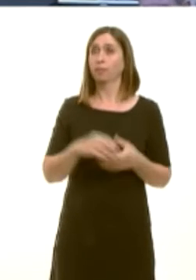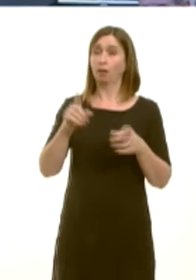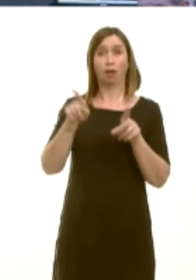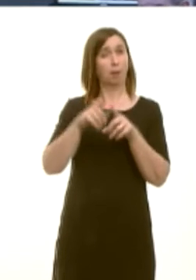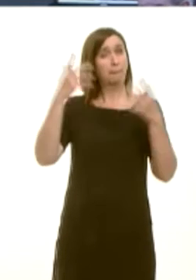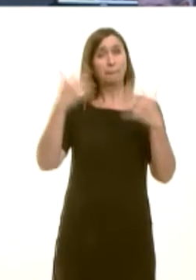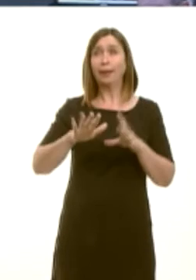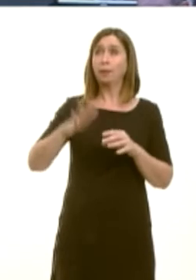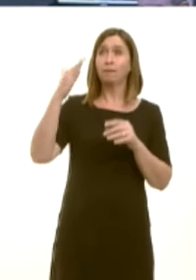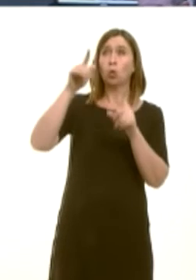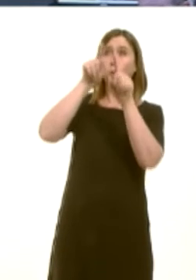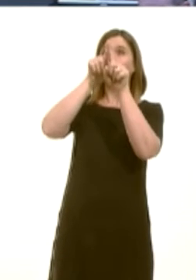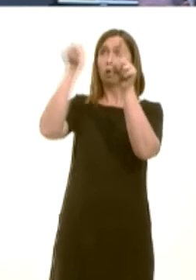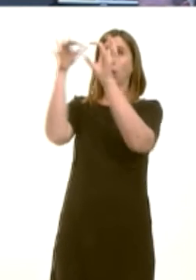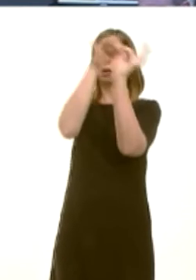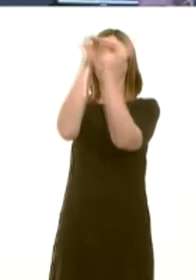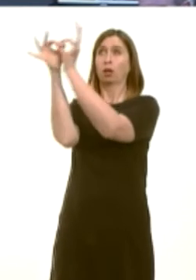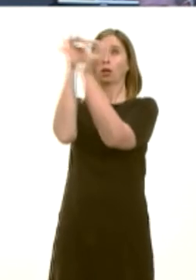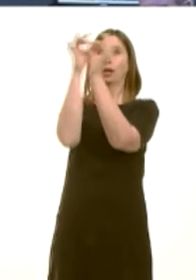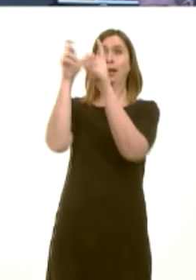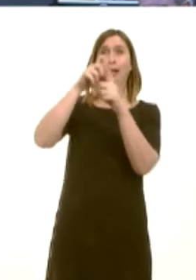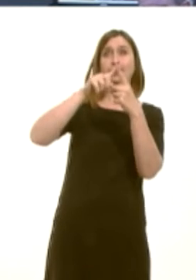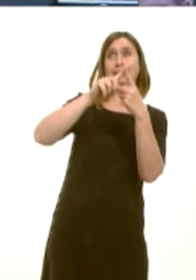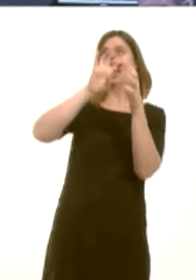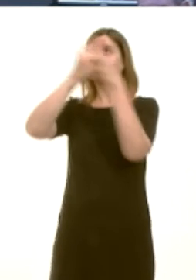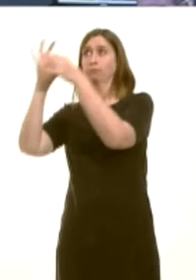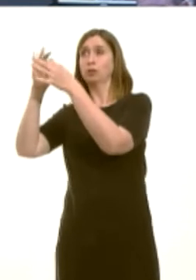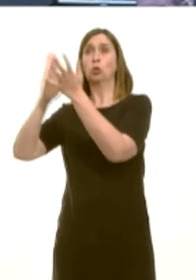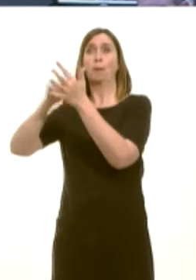the Mersey Dee Alliance, for example, and itís pretty common elsewhere in Europe for